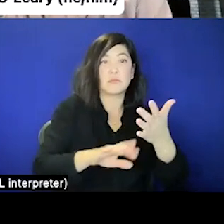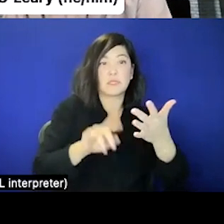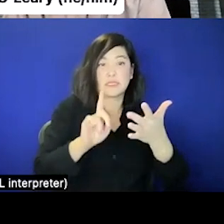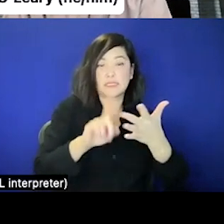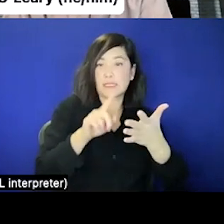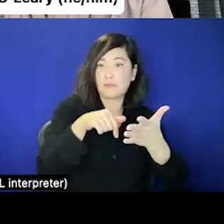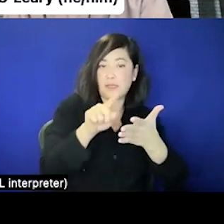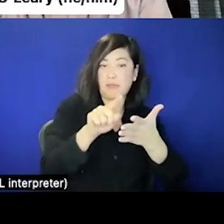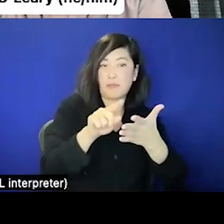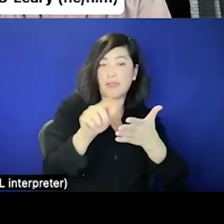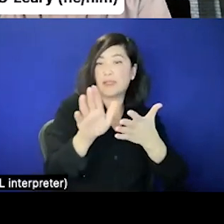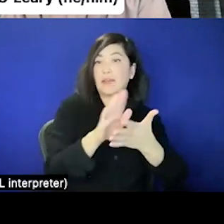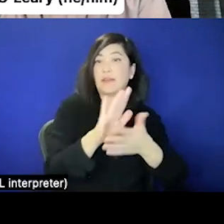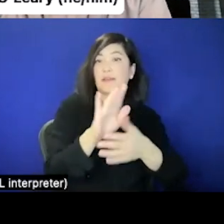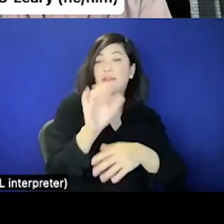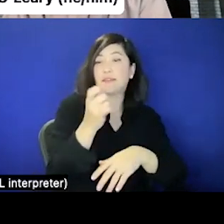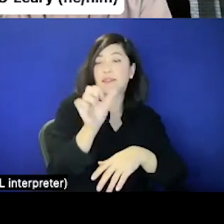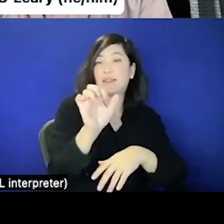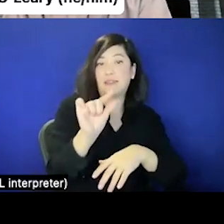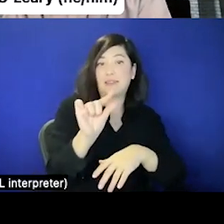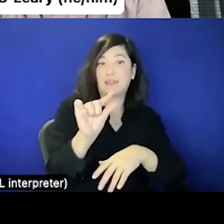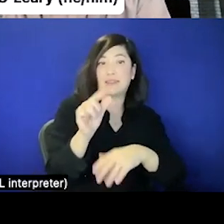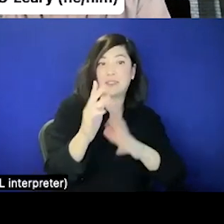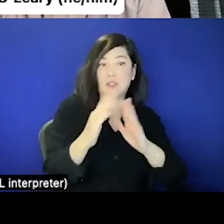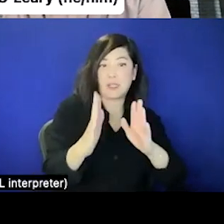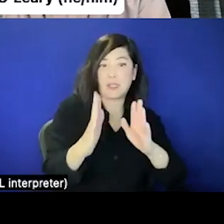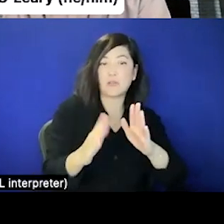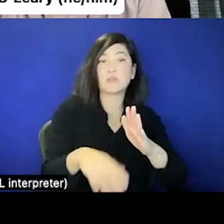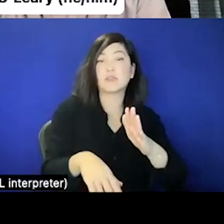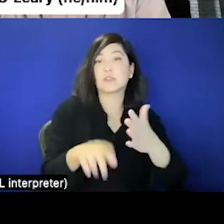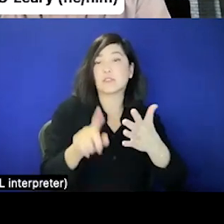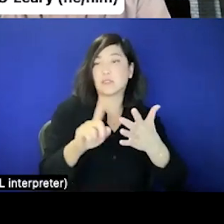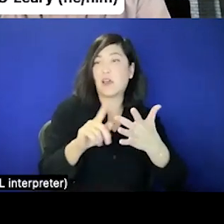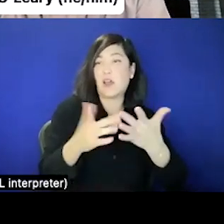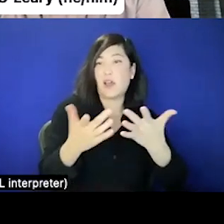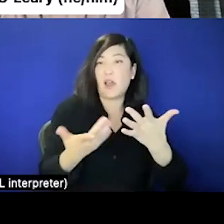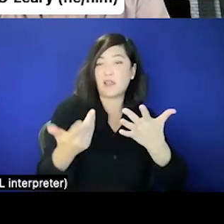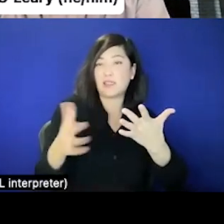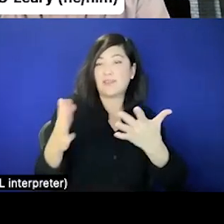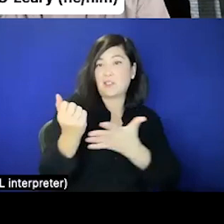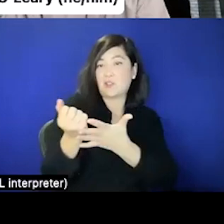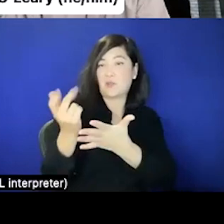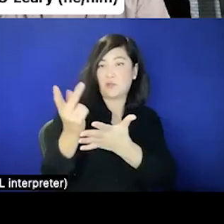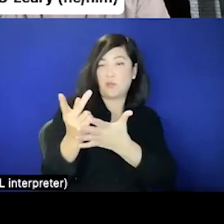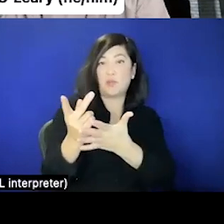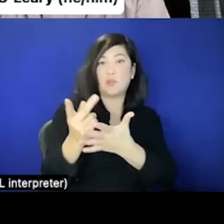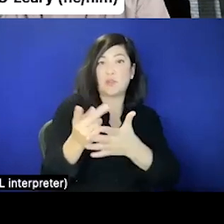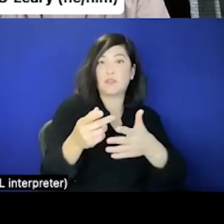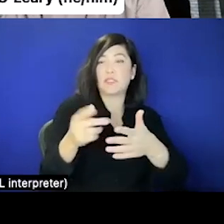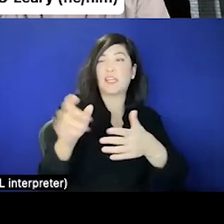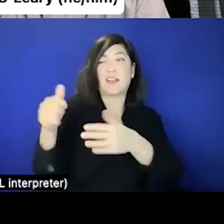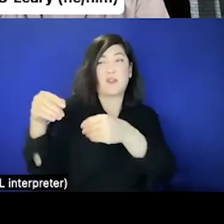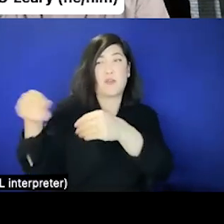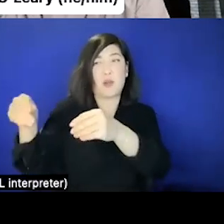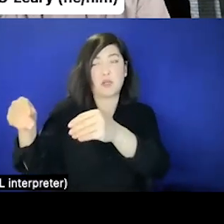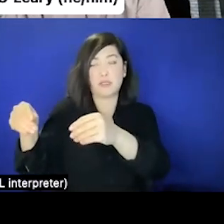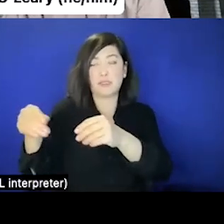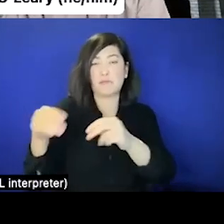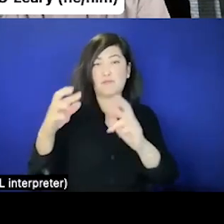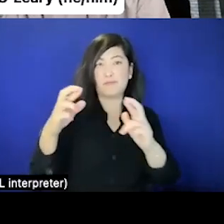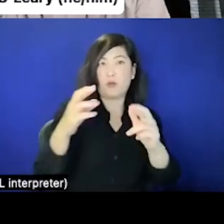this market, but not widely adopted or proven in other markets. So two has work about returns and